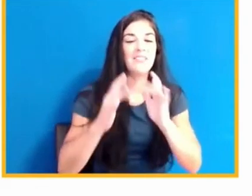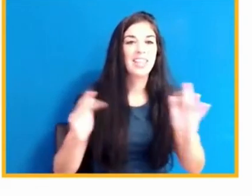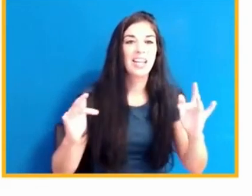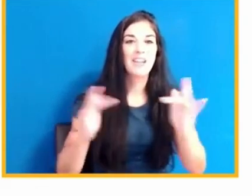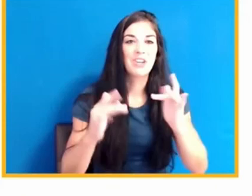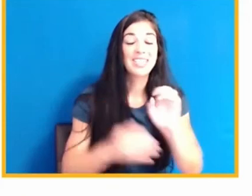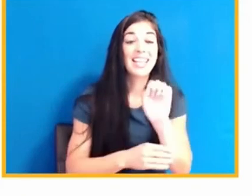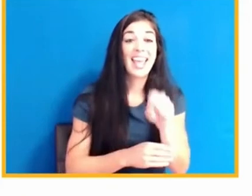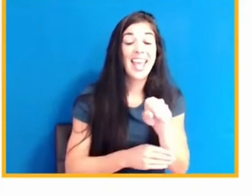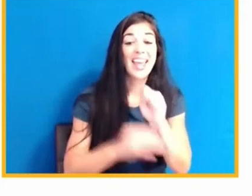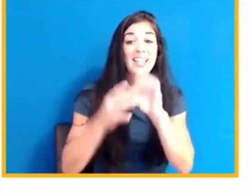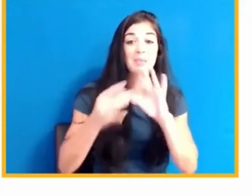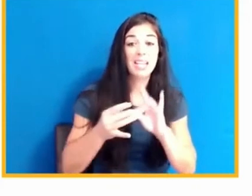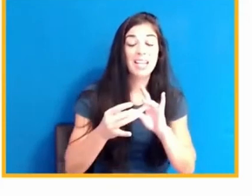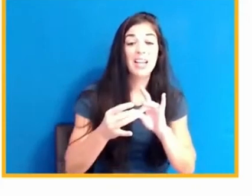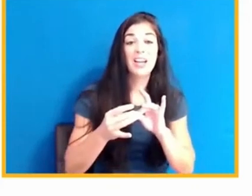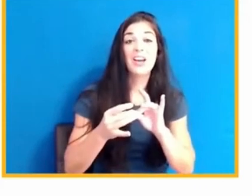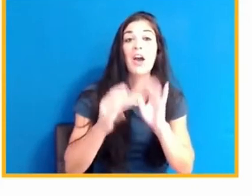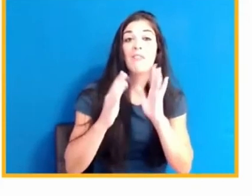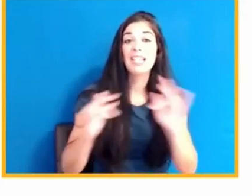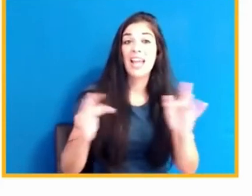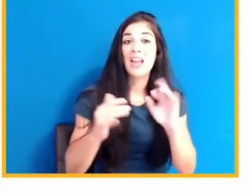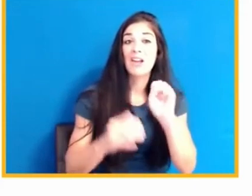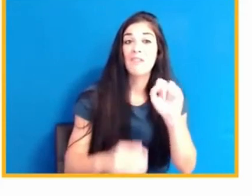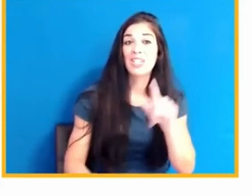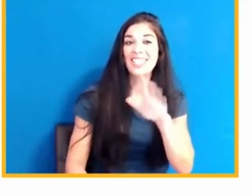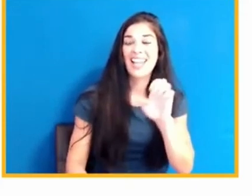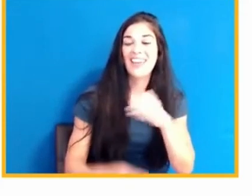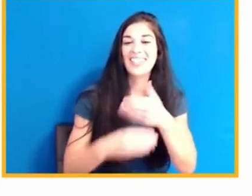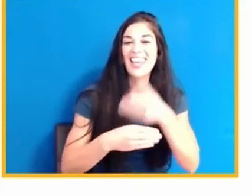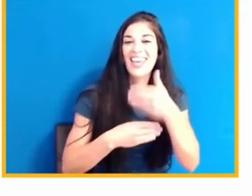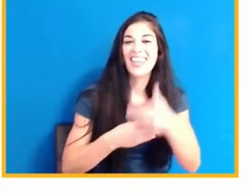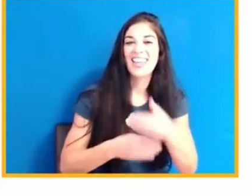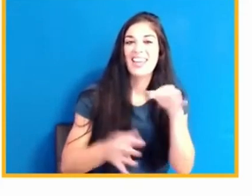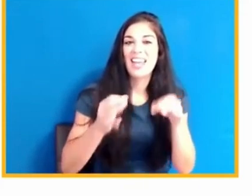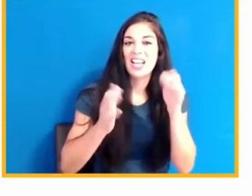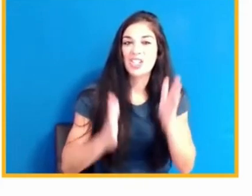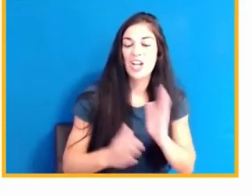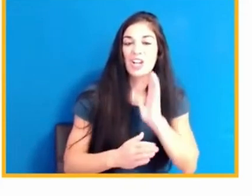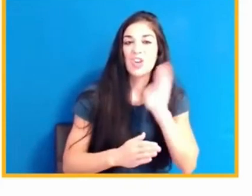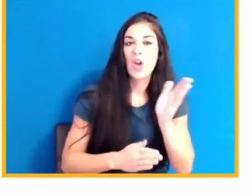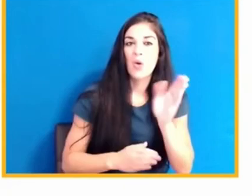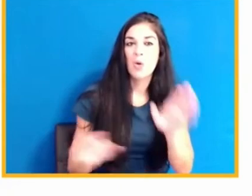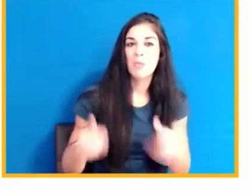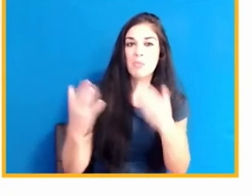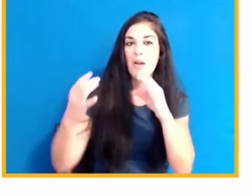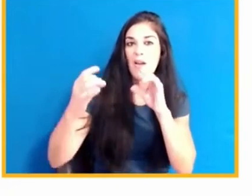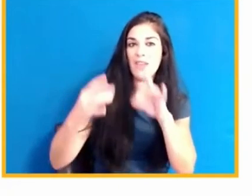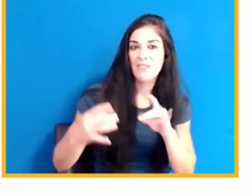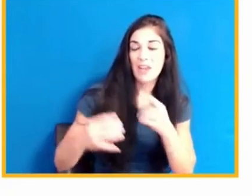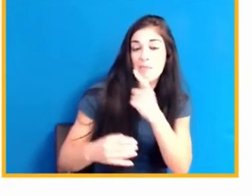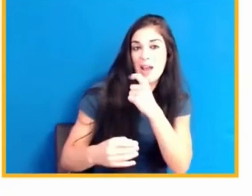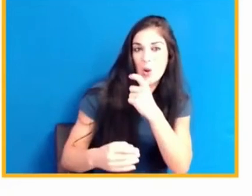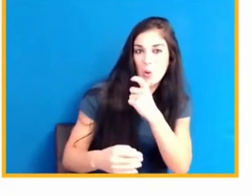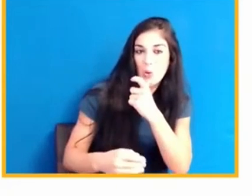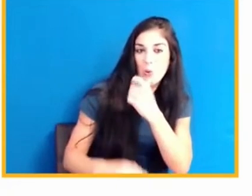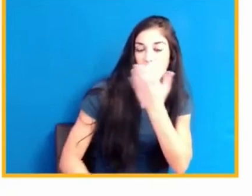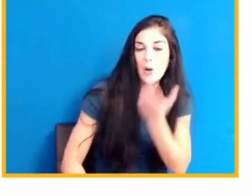And speaking of diverse styles, our next judge who will be providing feedback on this dynamic duo is going to be none other than